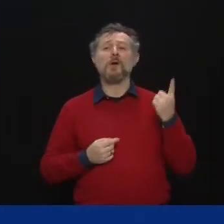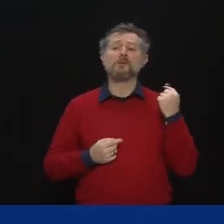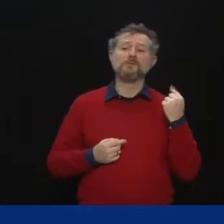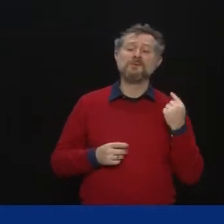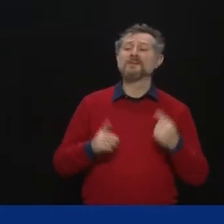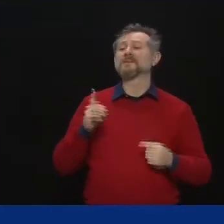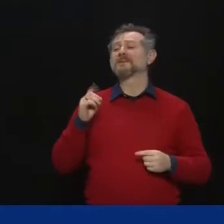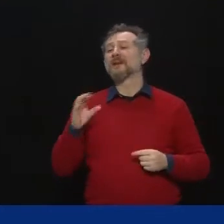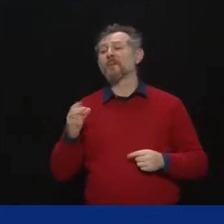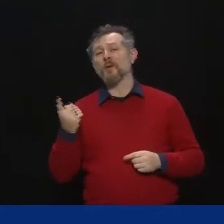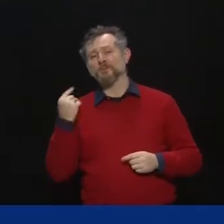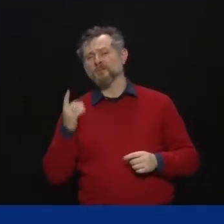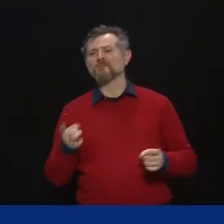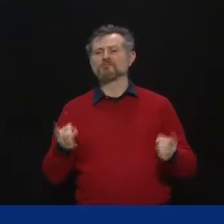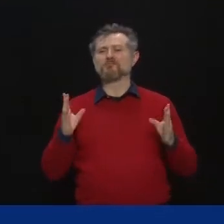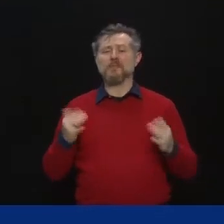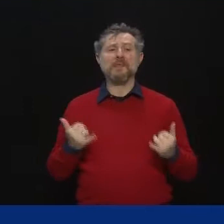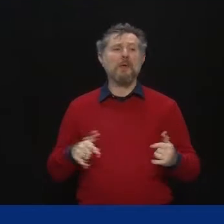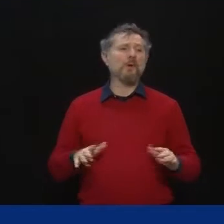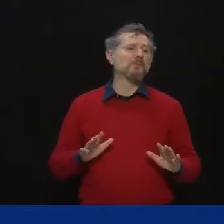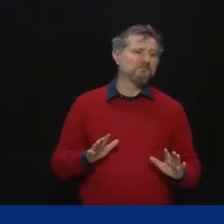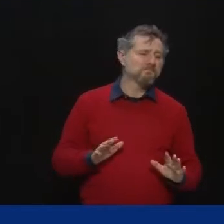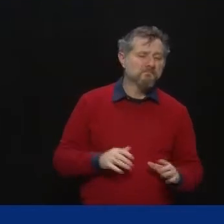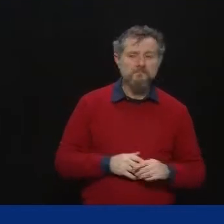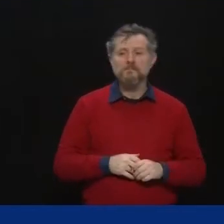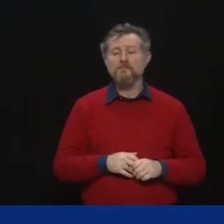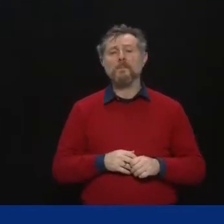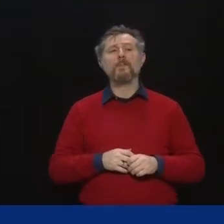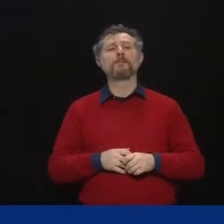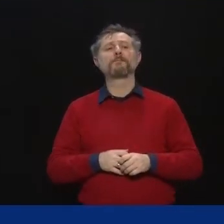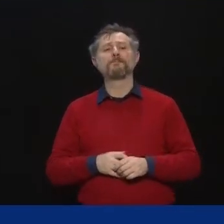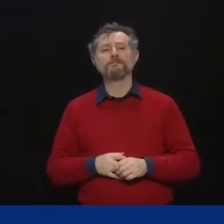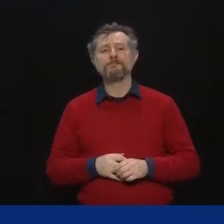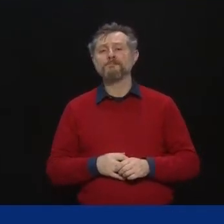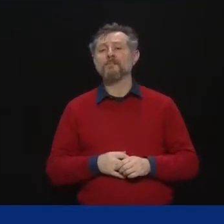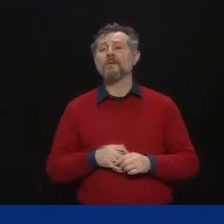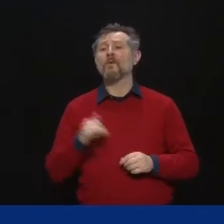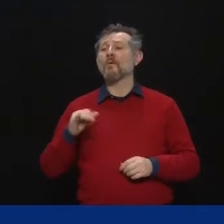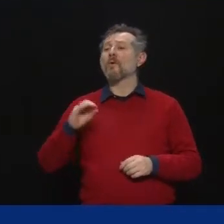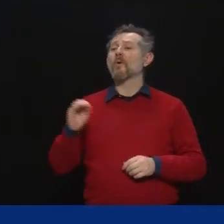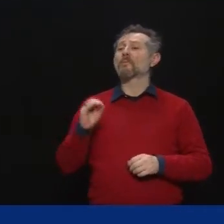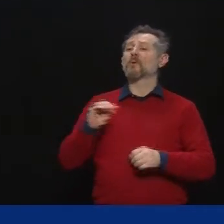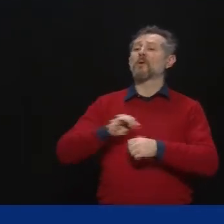OF WHAT WE WERE THIS TIME LAST YEAR, THE WINTER SURGE. AGAIN, IT'S NOT MARCH OF 2020 OR